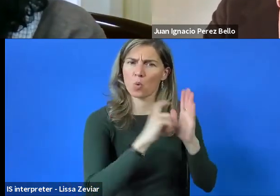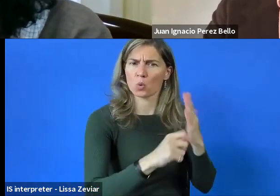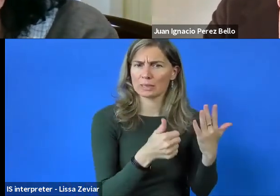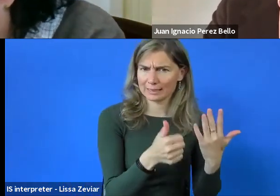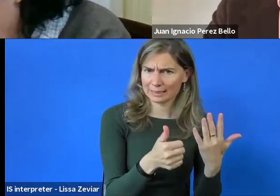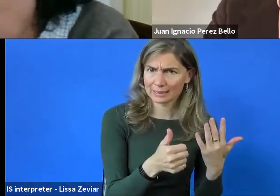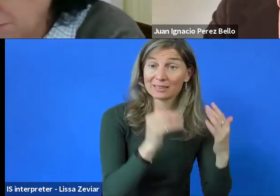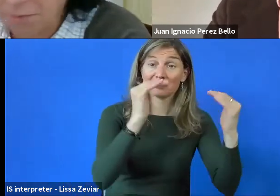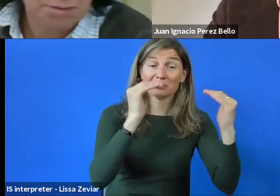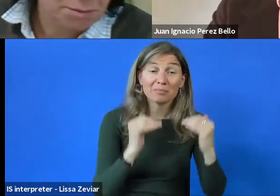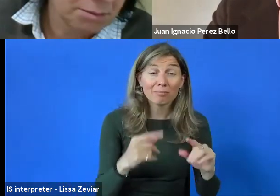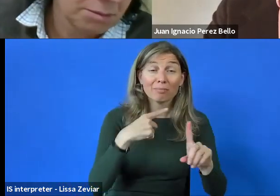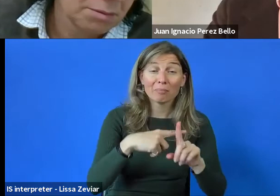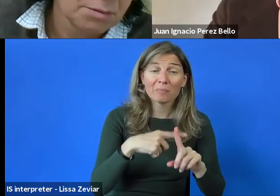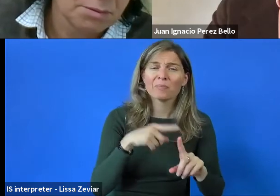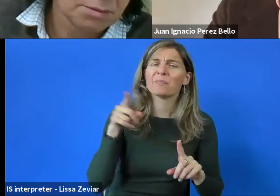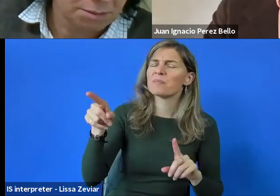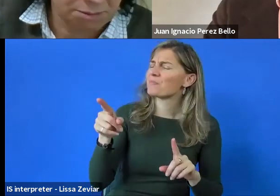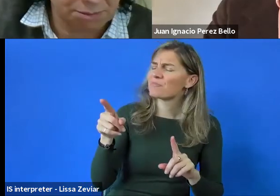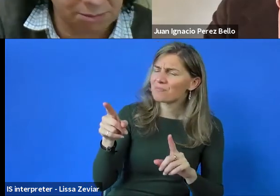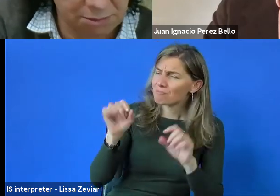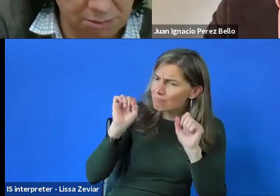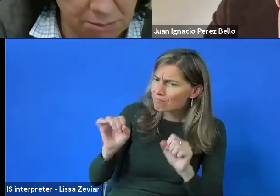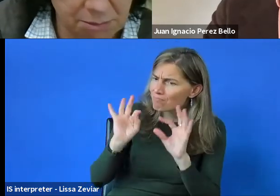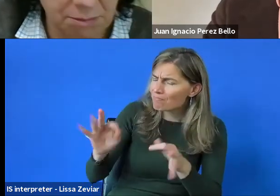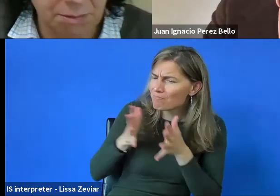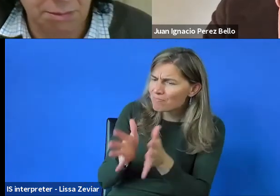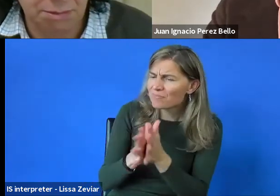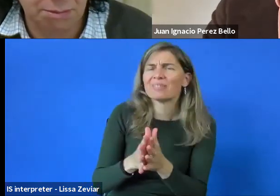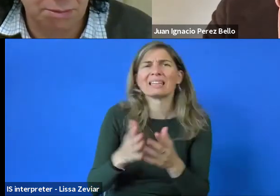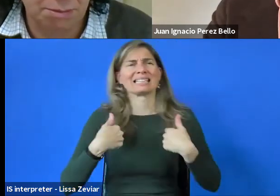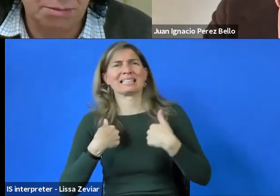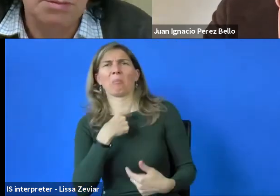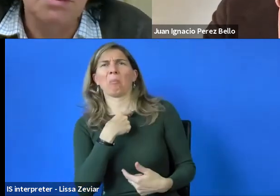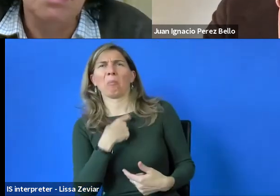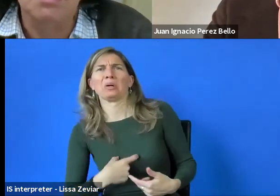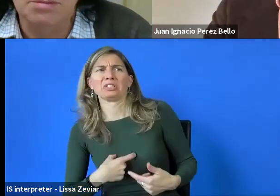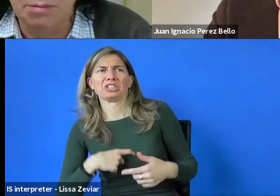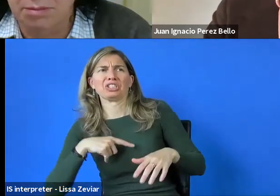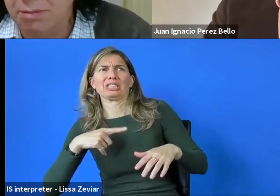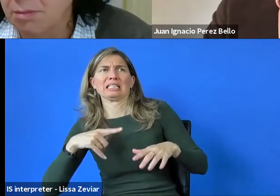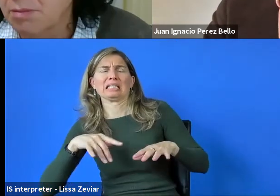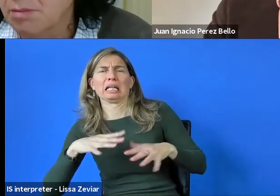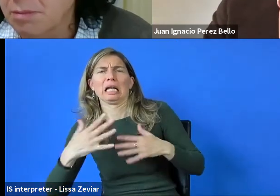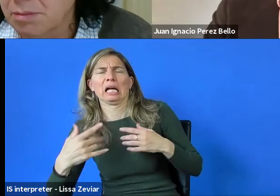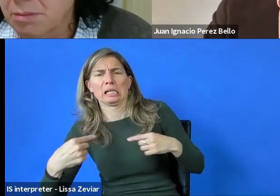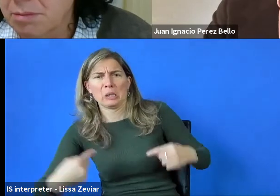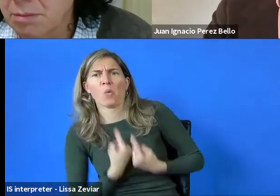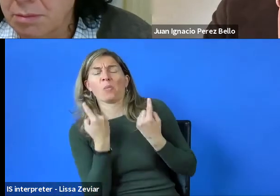how these might amount to a real and personal risk of irreparable harm if she was removed to Iraq."